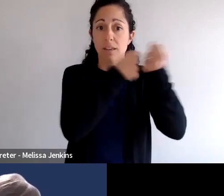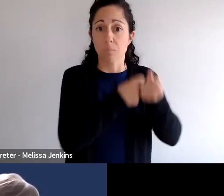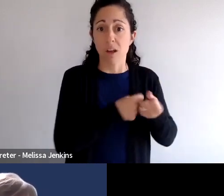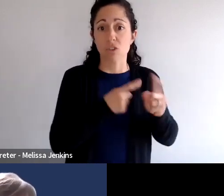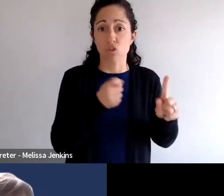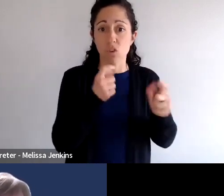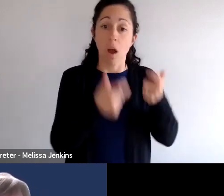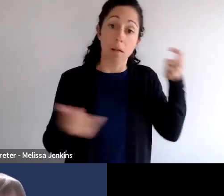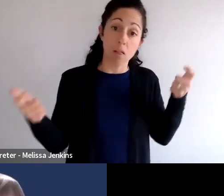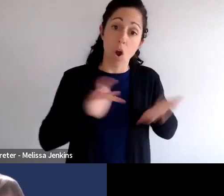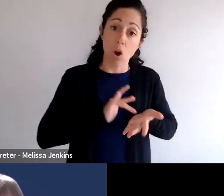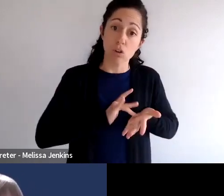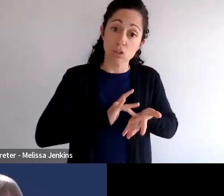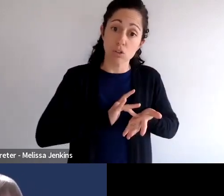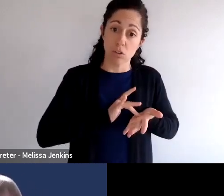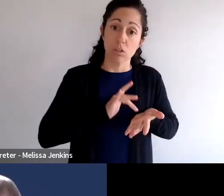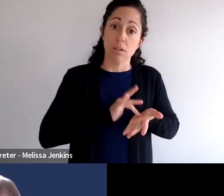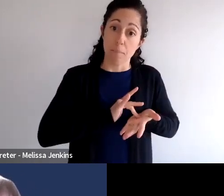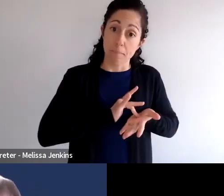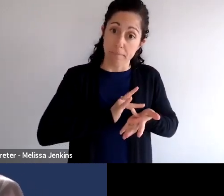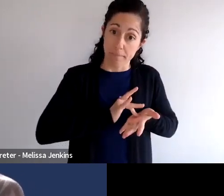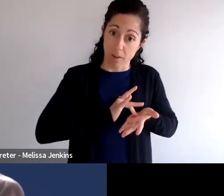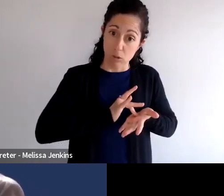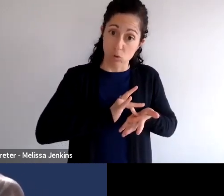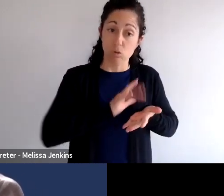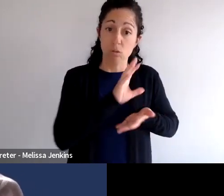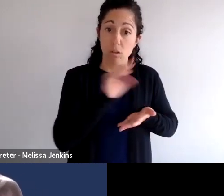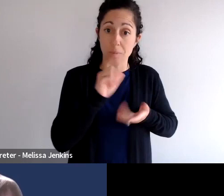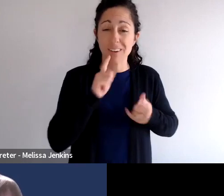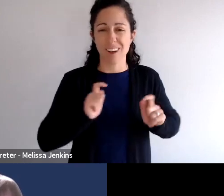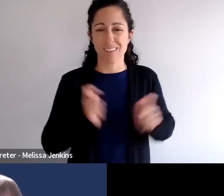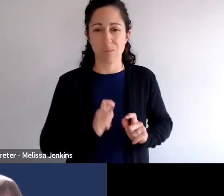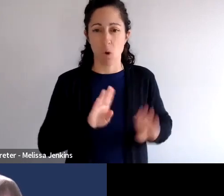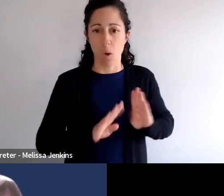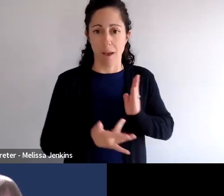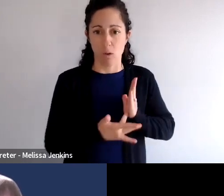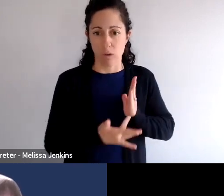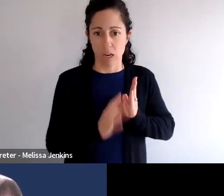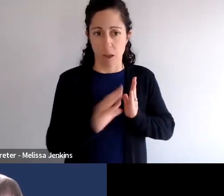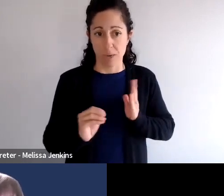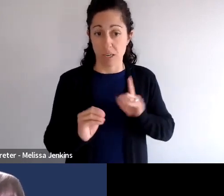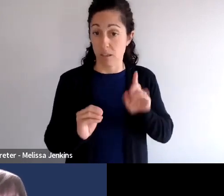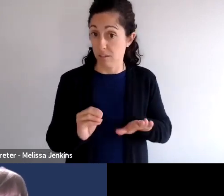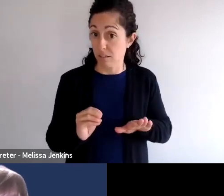companies and small biotechs. That doesn't mean that those companies are getting any